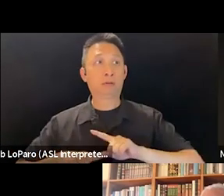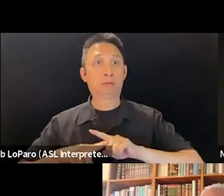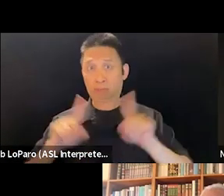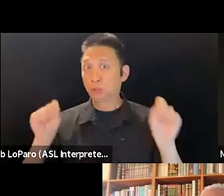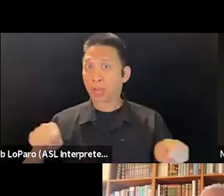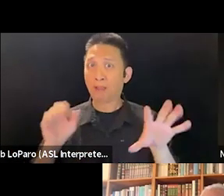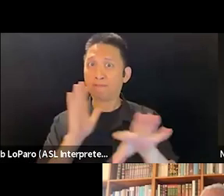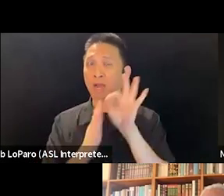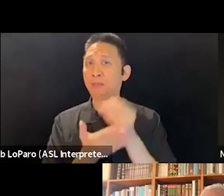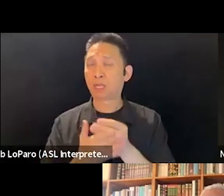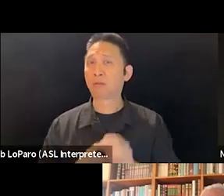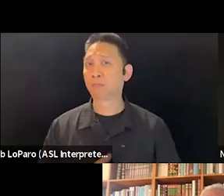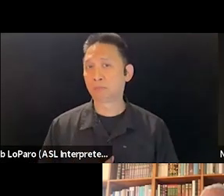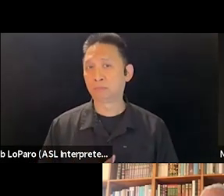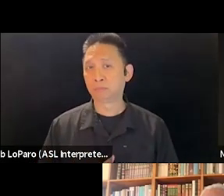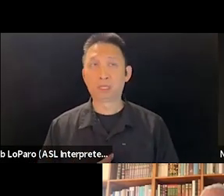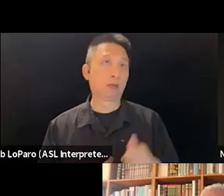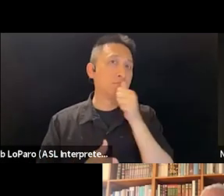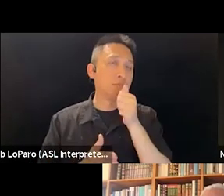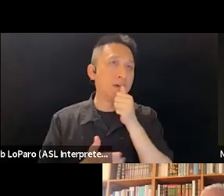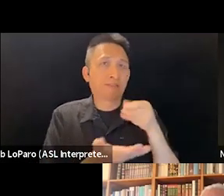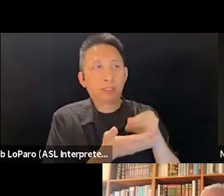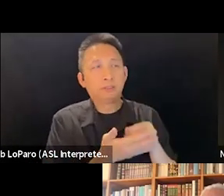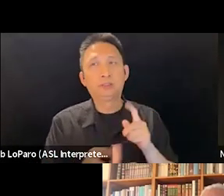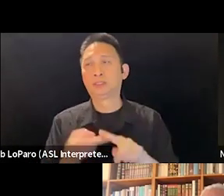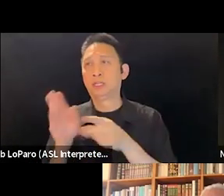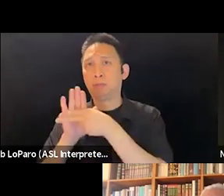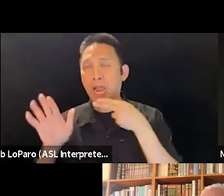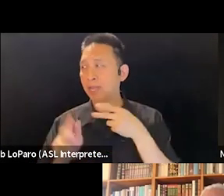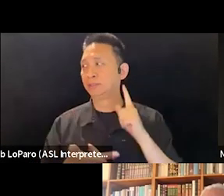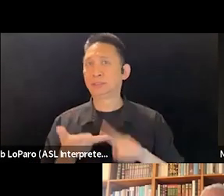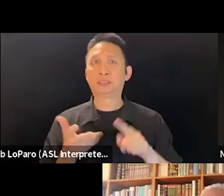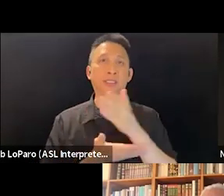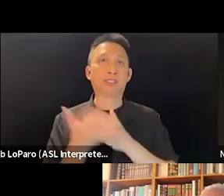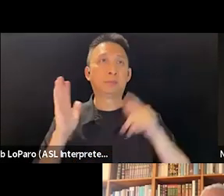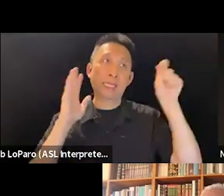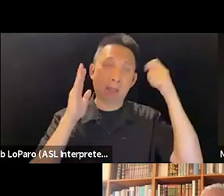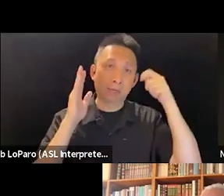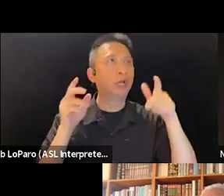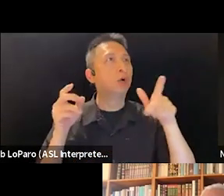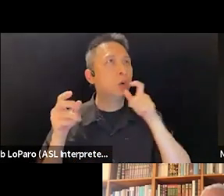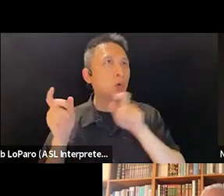are there private funds, are there brands, could some of the cameras be sponsored by Sony or ARRI,